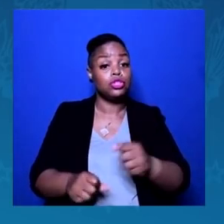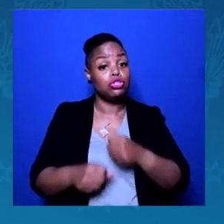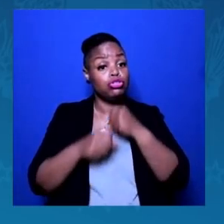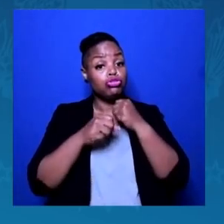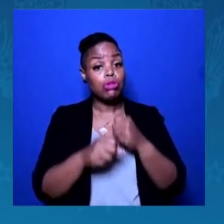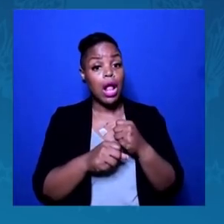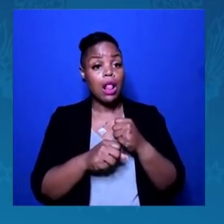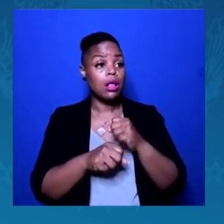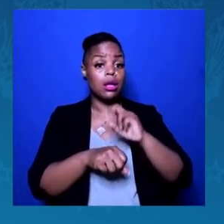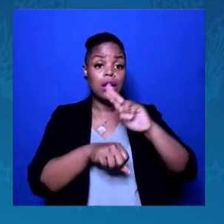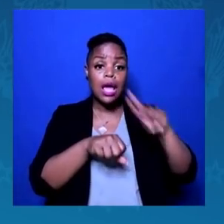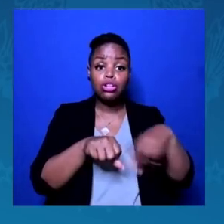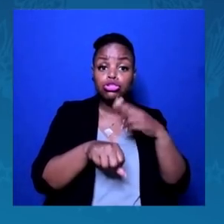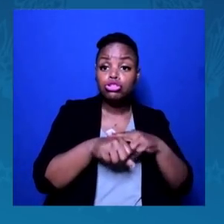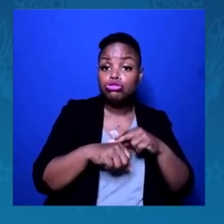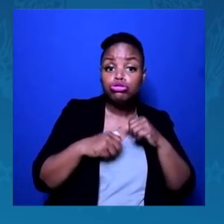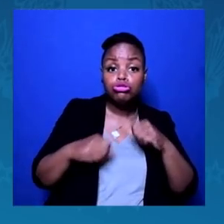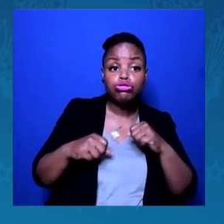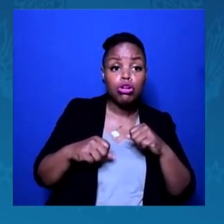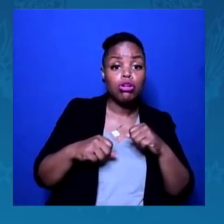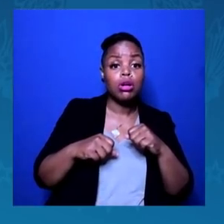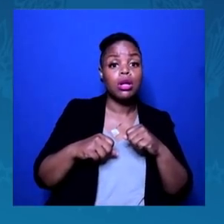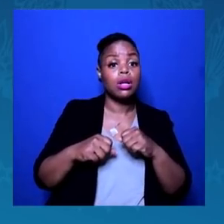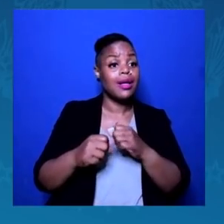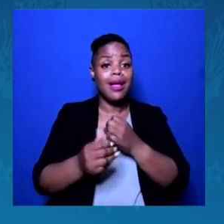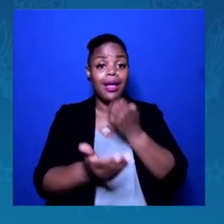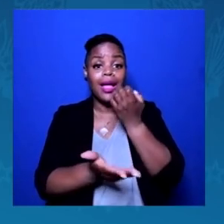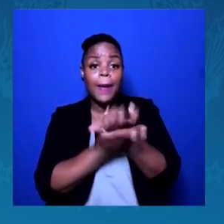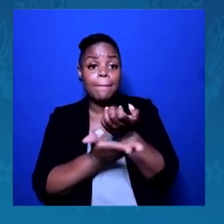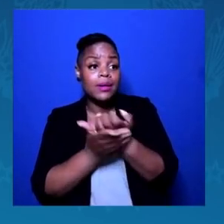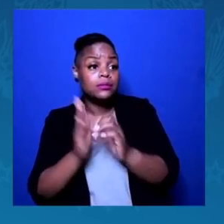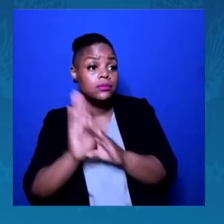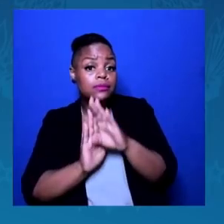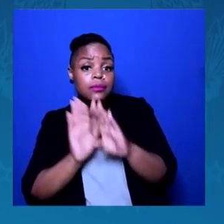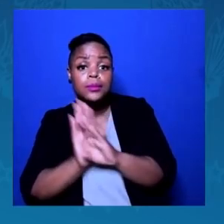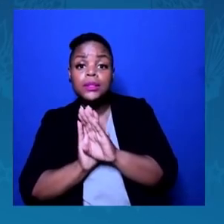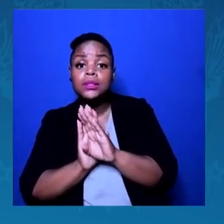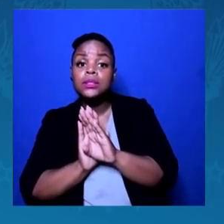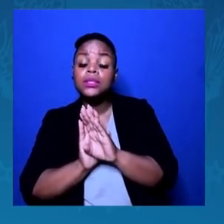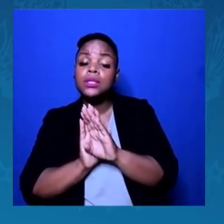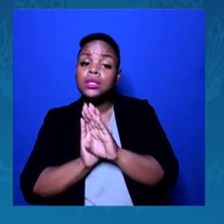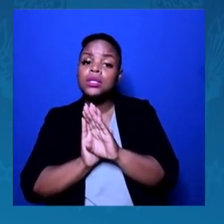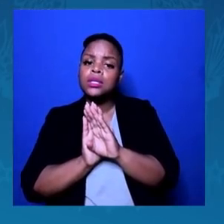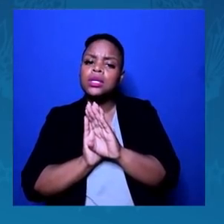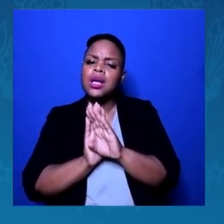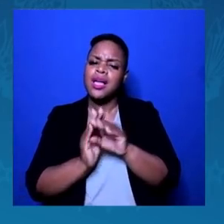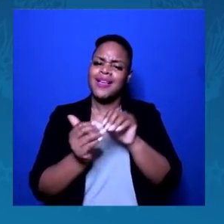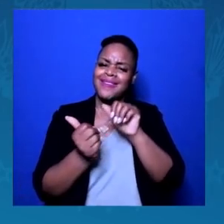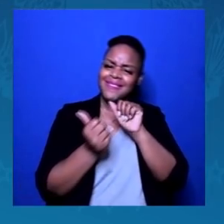and our ability to meet the challenges of tomorrow. As I said, there were extensive conversations